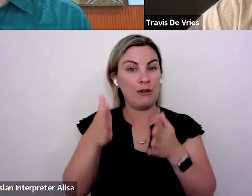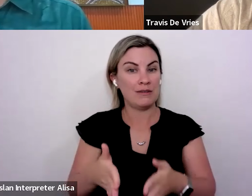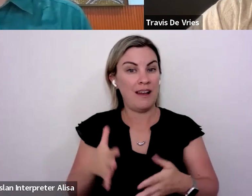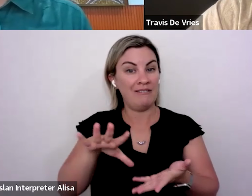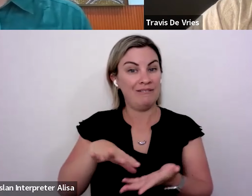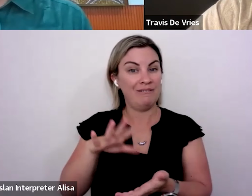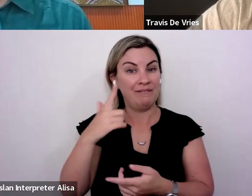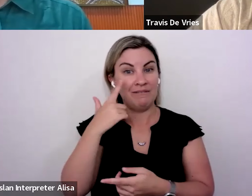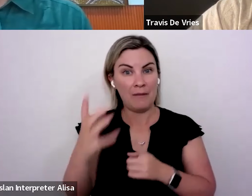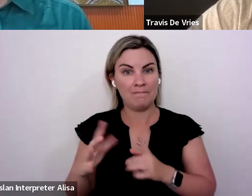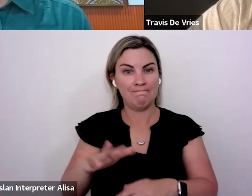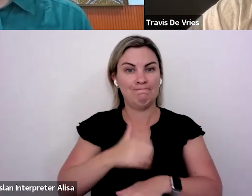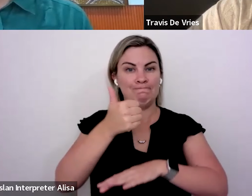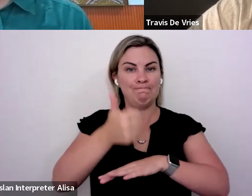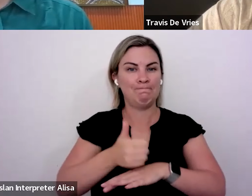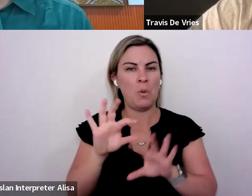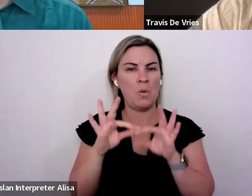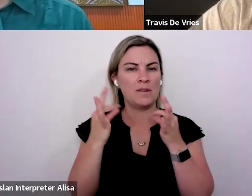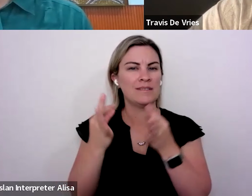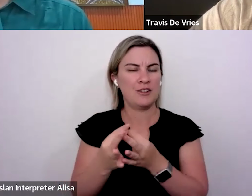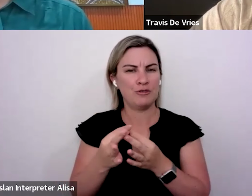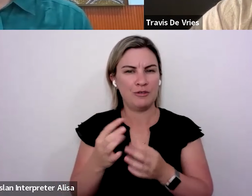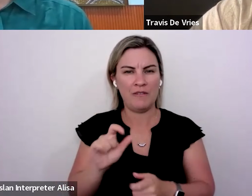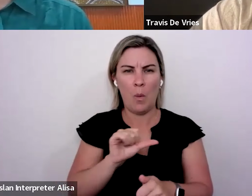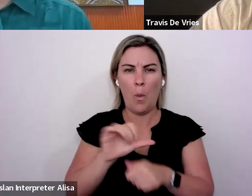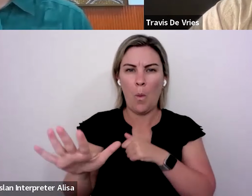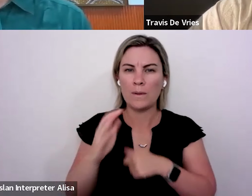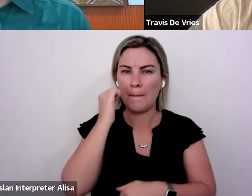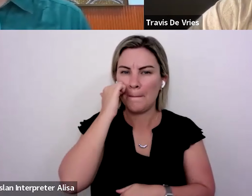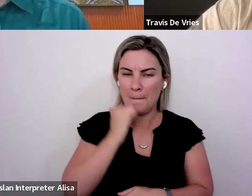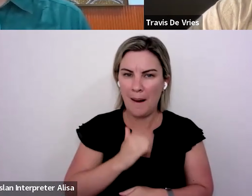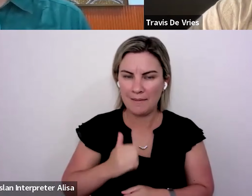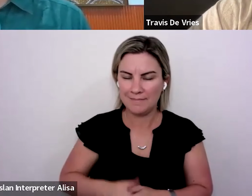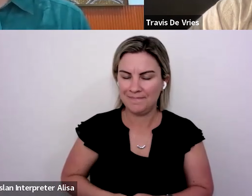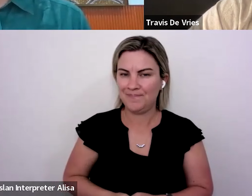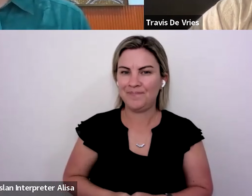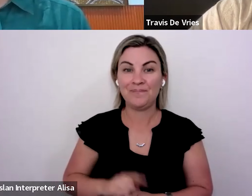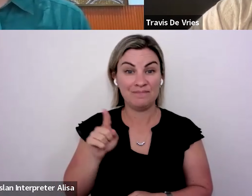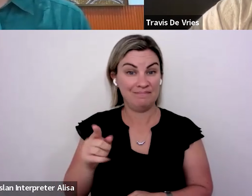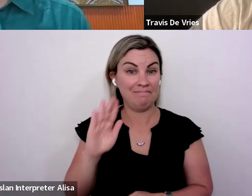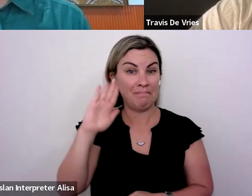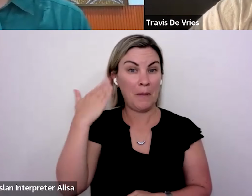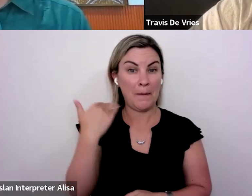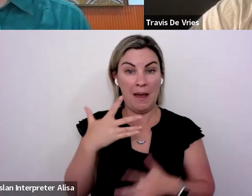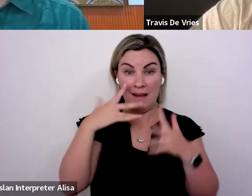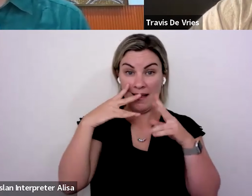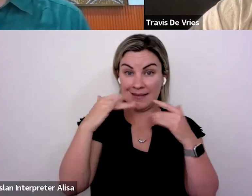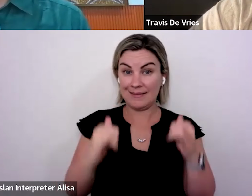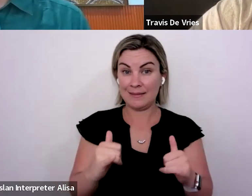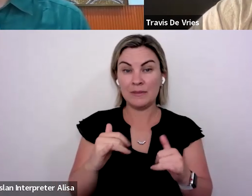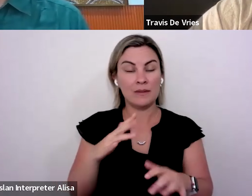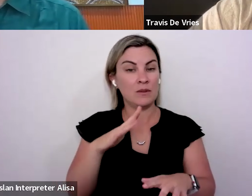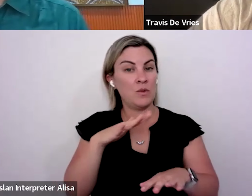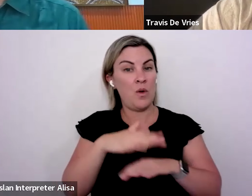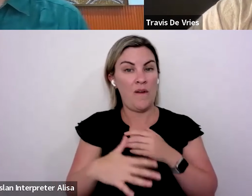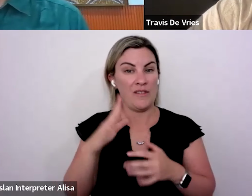Travis is an experienced assessor who was previously assessed for the Australia Council on the First Nations, Multi-Arts and Dance panels.